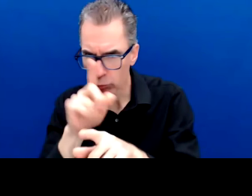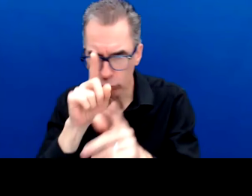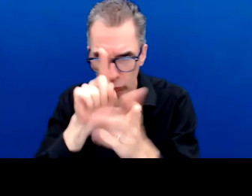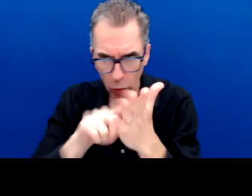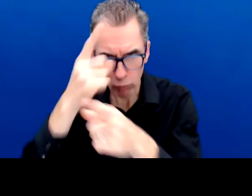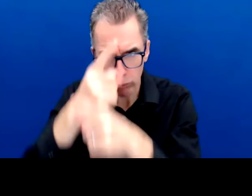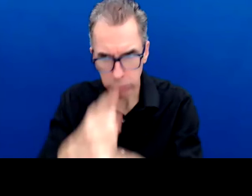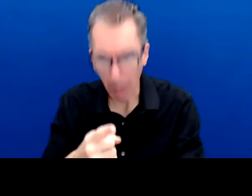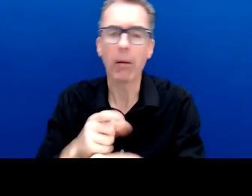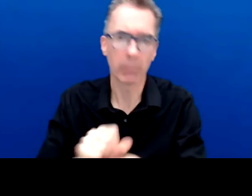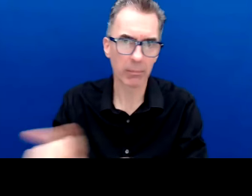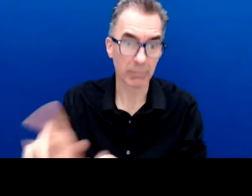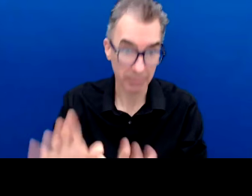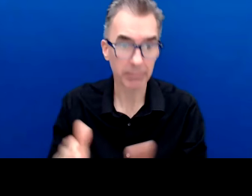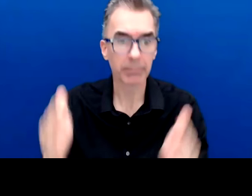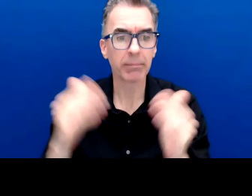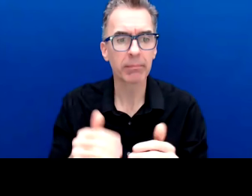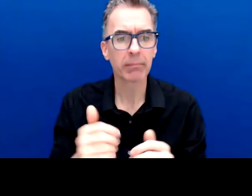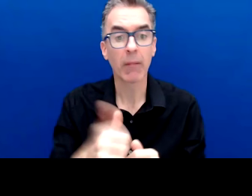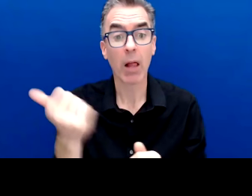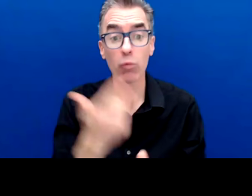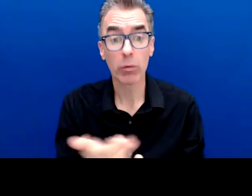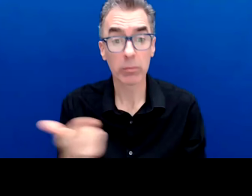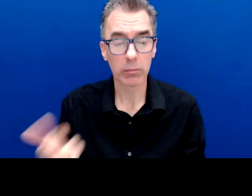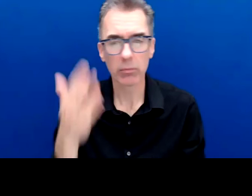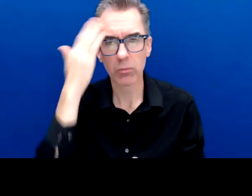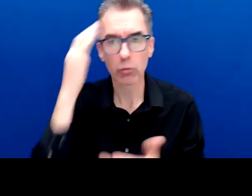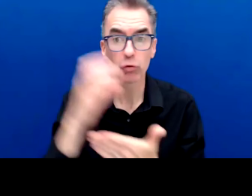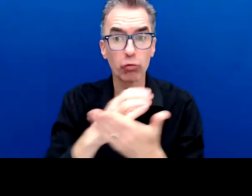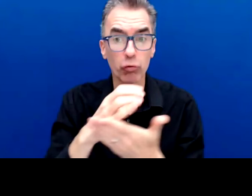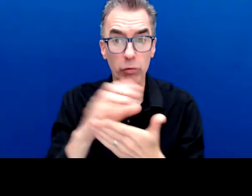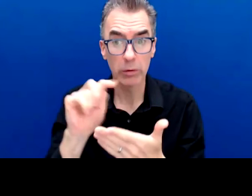If you click in to the search tab on our Fresno City website,